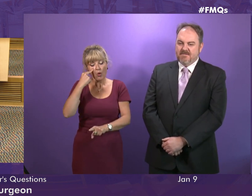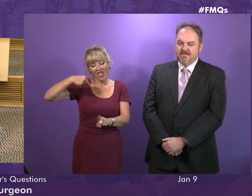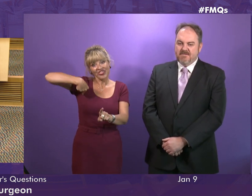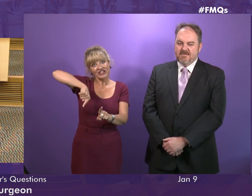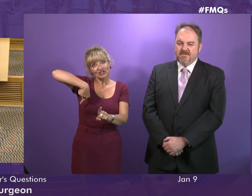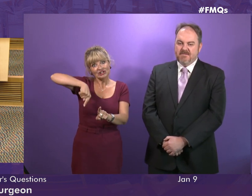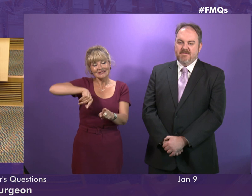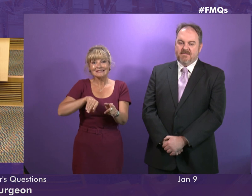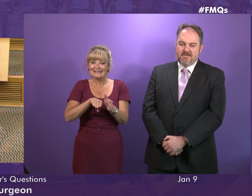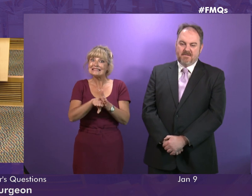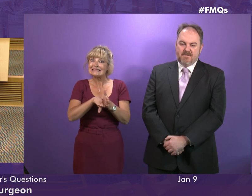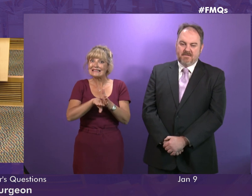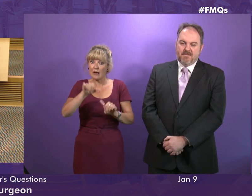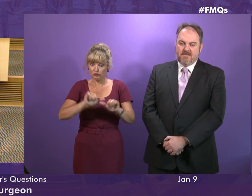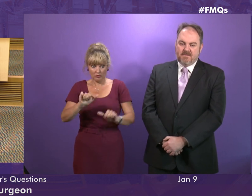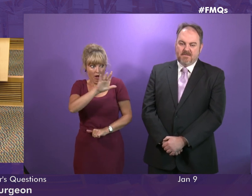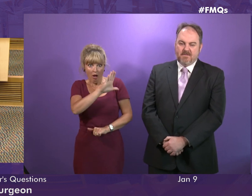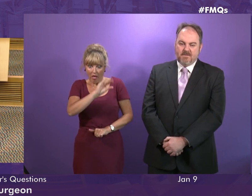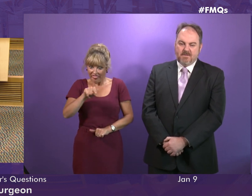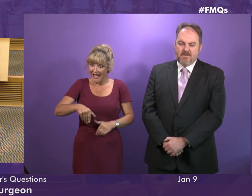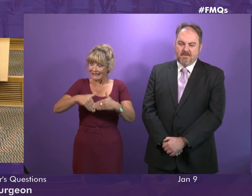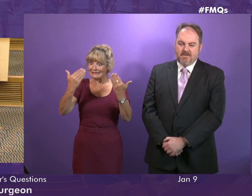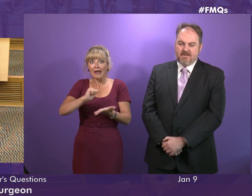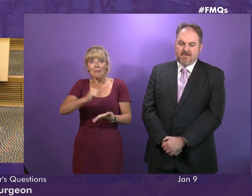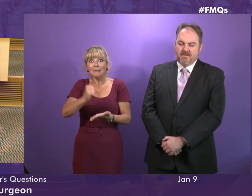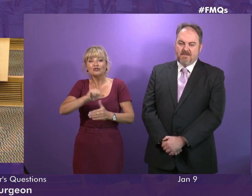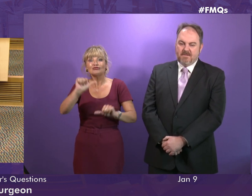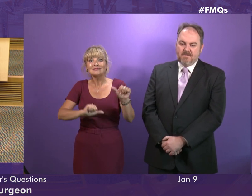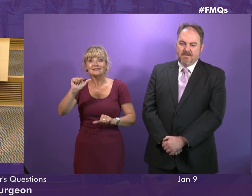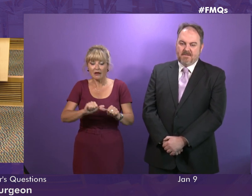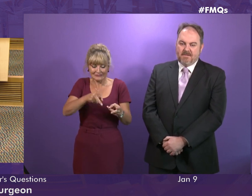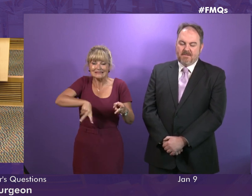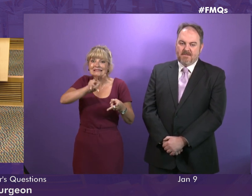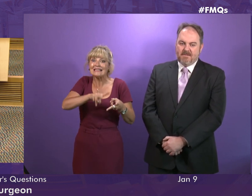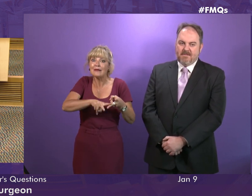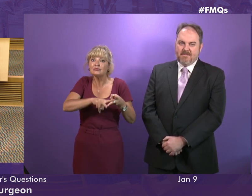exam results were published, the Deputy First Minister recognised that there had been a